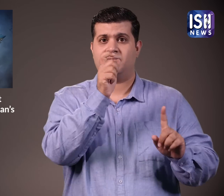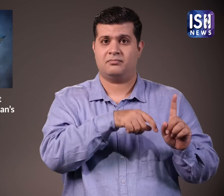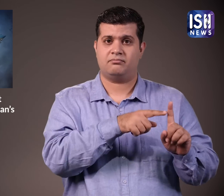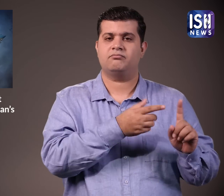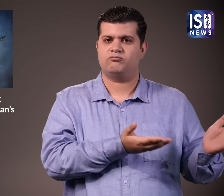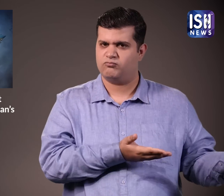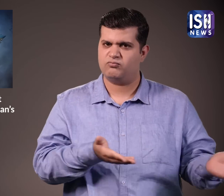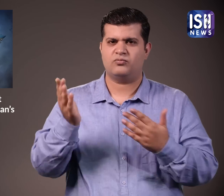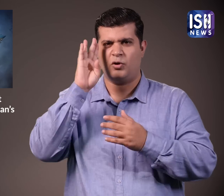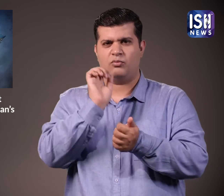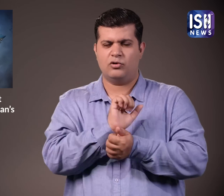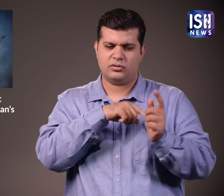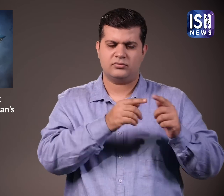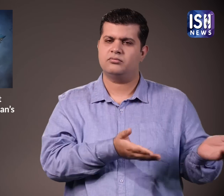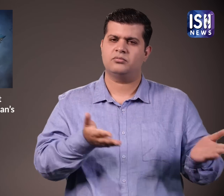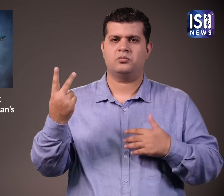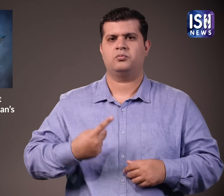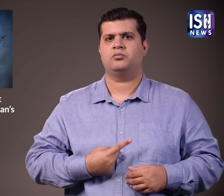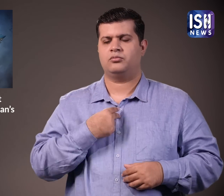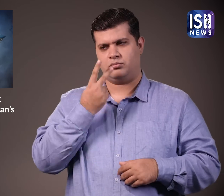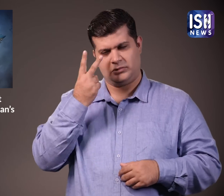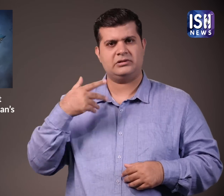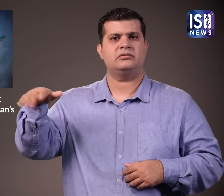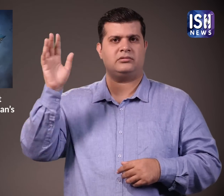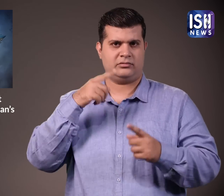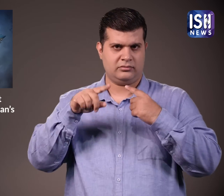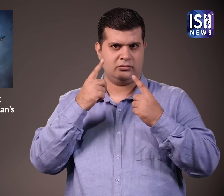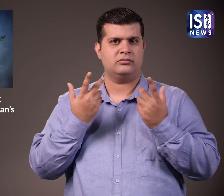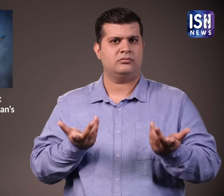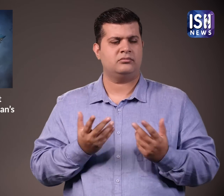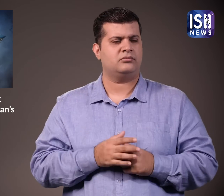The police have sent the deceased’s body for postmortem.